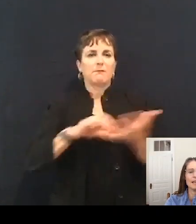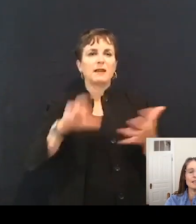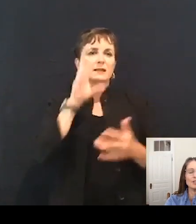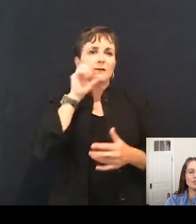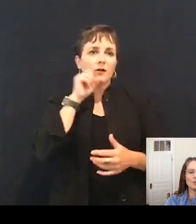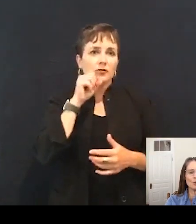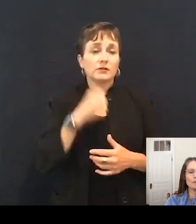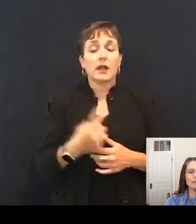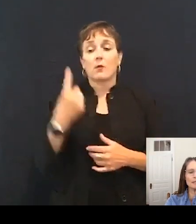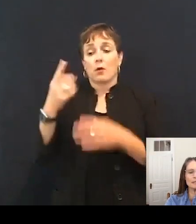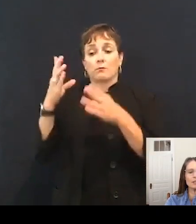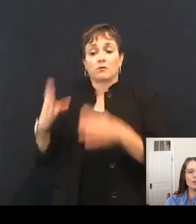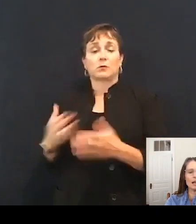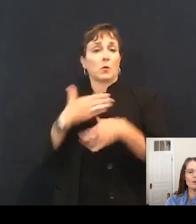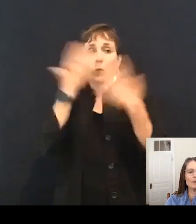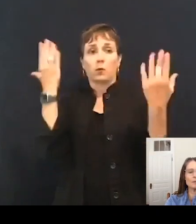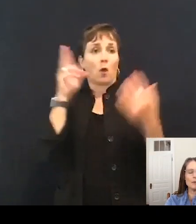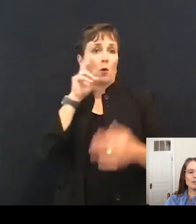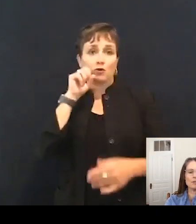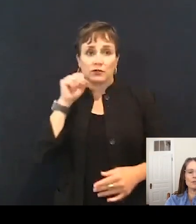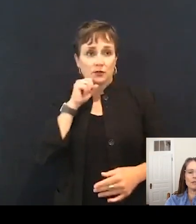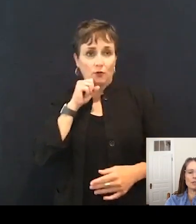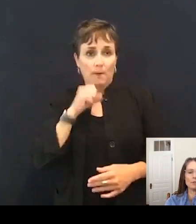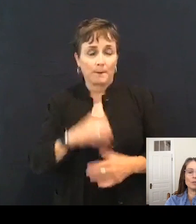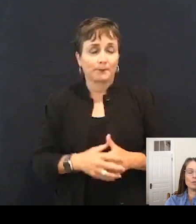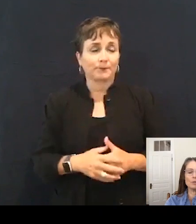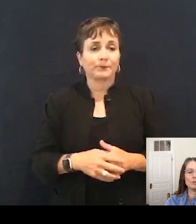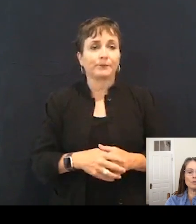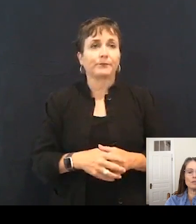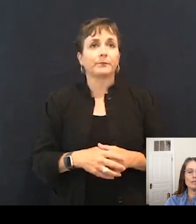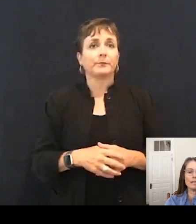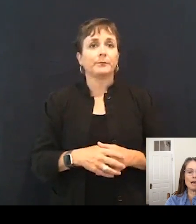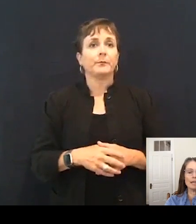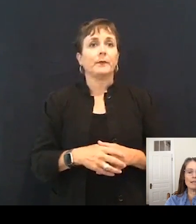To determine the clinical outcomes measures that could be used to guide